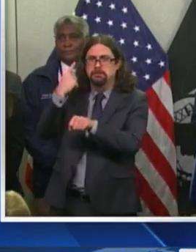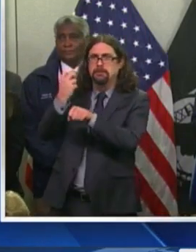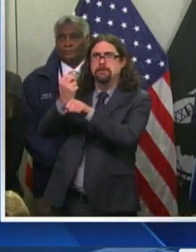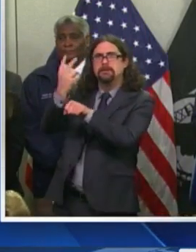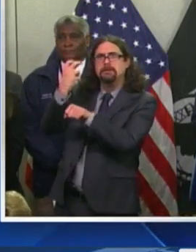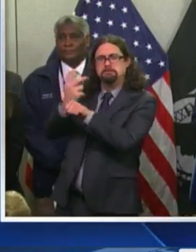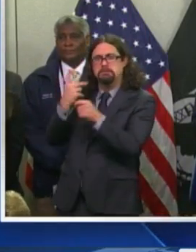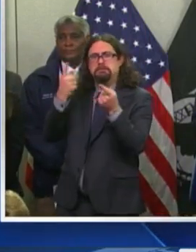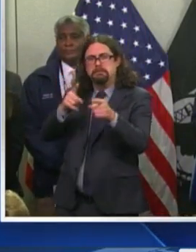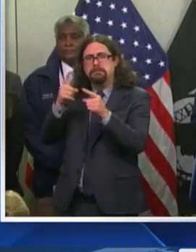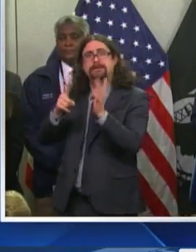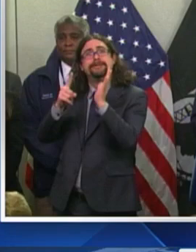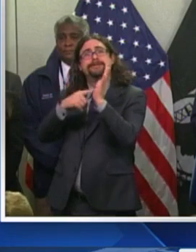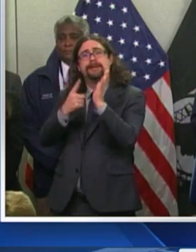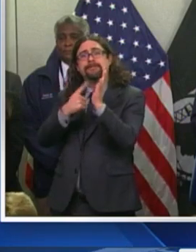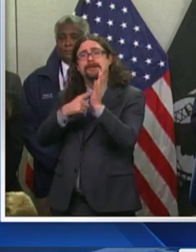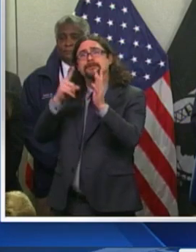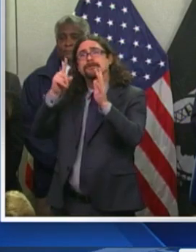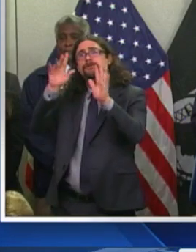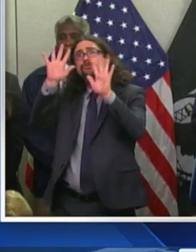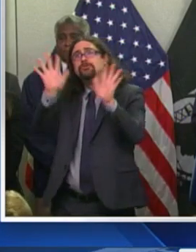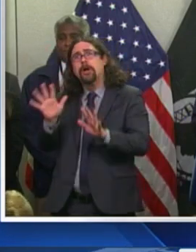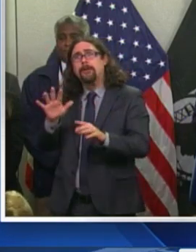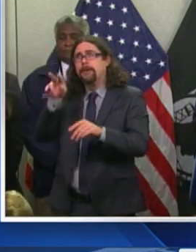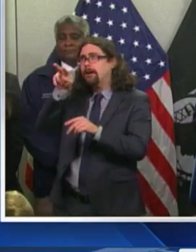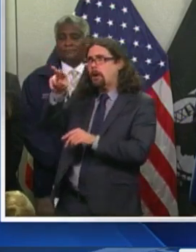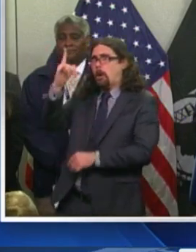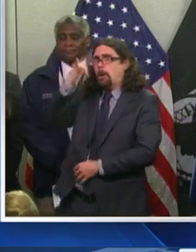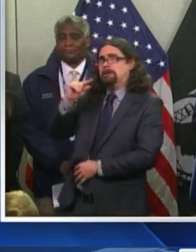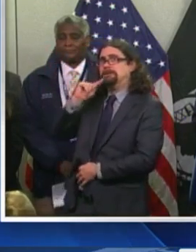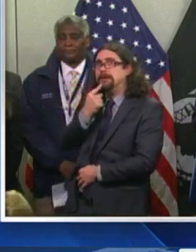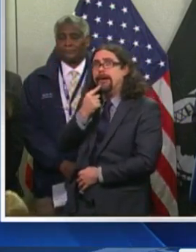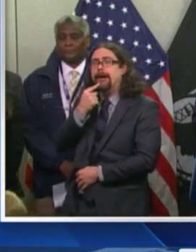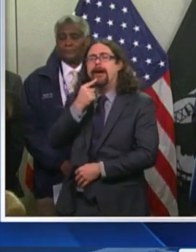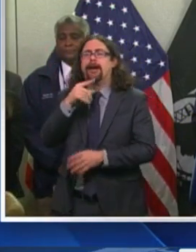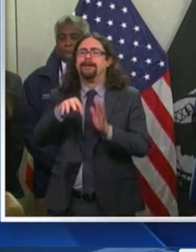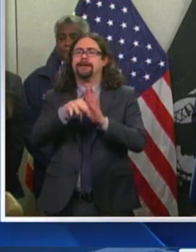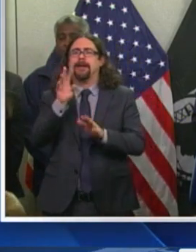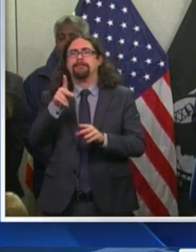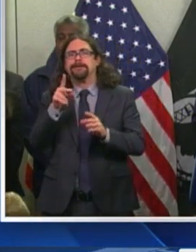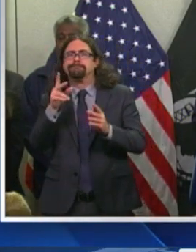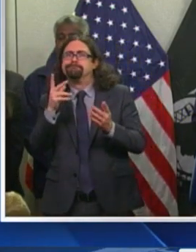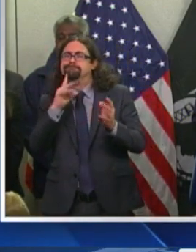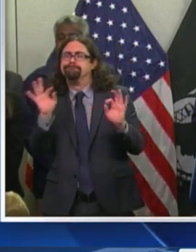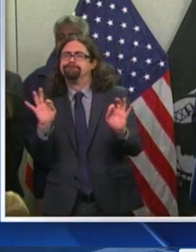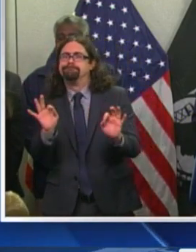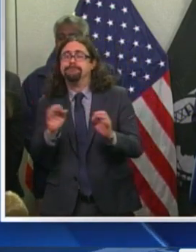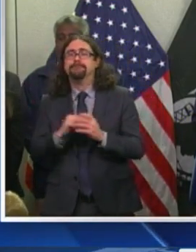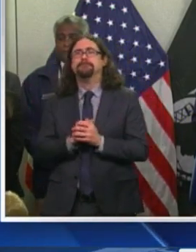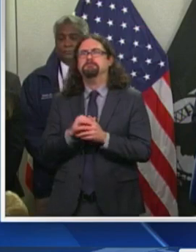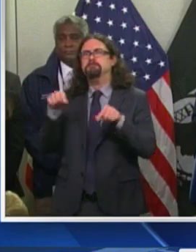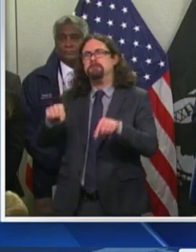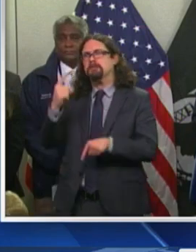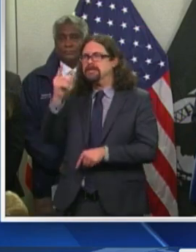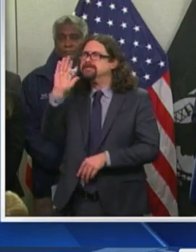MORE QUICKLY OR MORE SLOWLY. THEY CAN BE SMALLER OR BIGGER THAN FORECAST. SO WE ALWAYS PLAN FOR AN EVEN BIGGER STORM AND AN EVEN